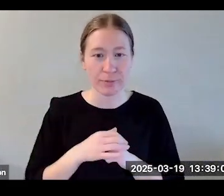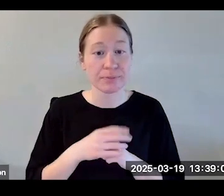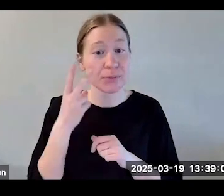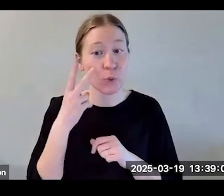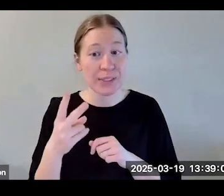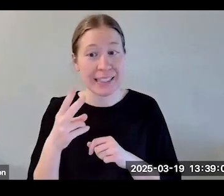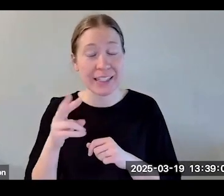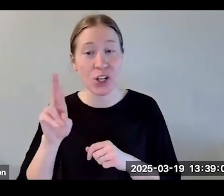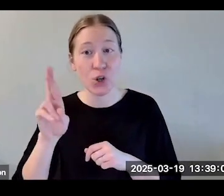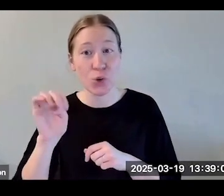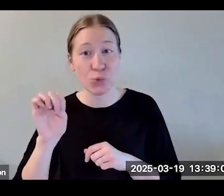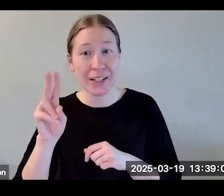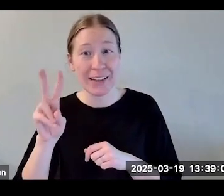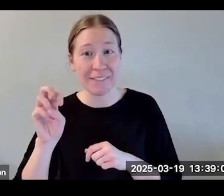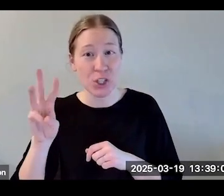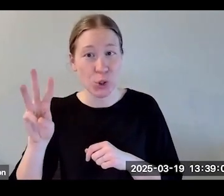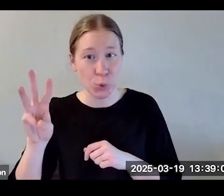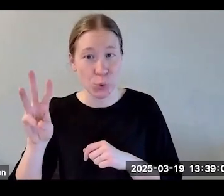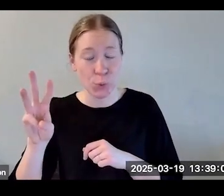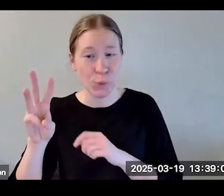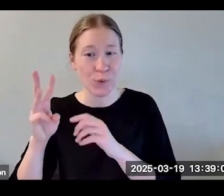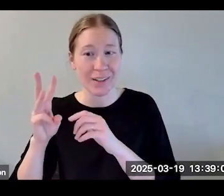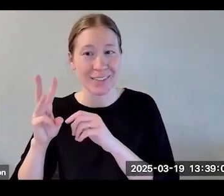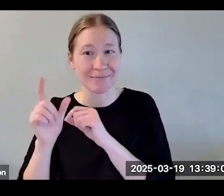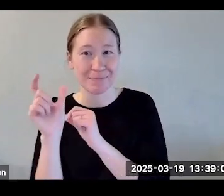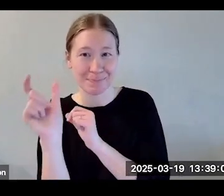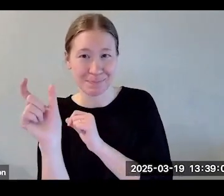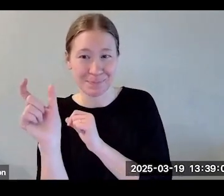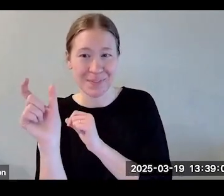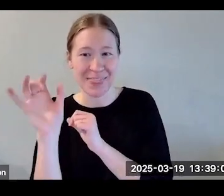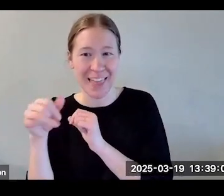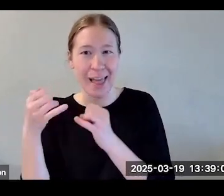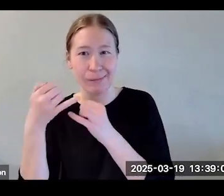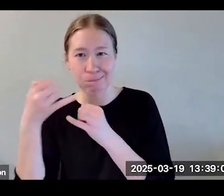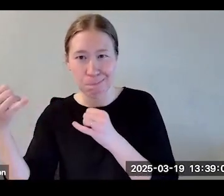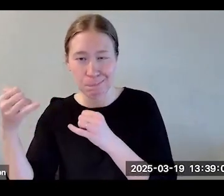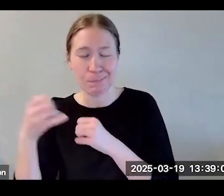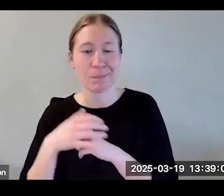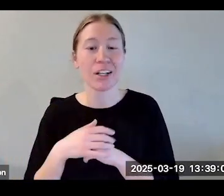and we can see that there's options for check accessibility, language, et cetera.